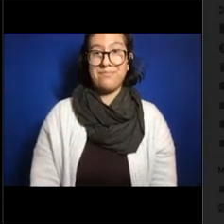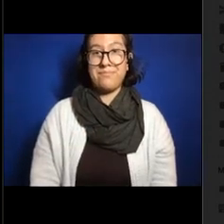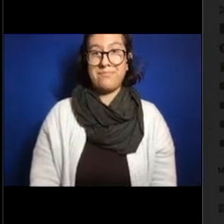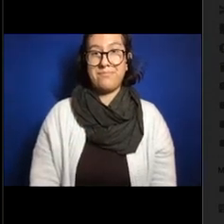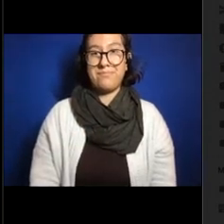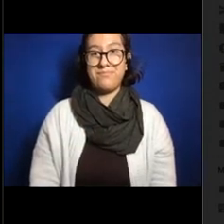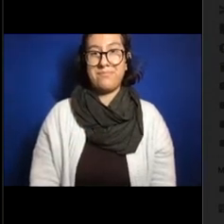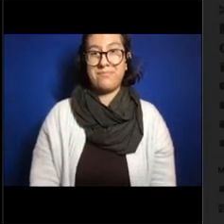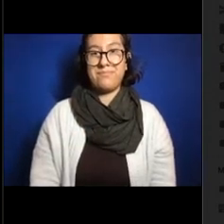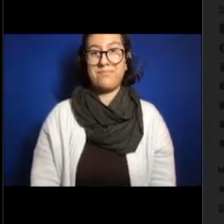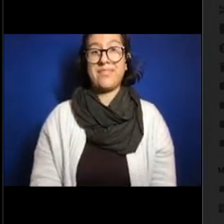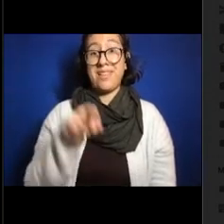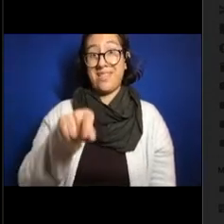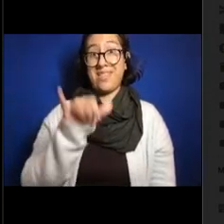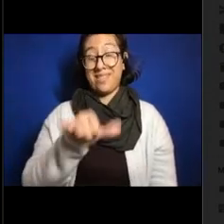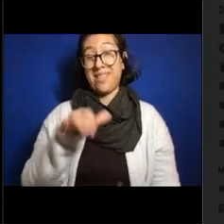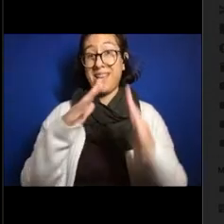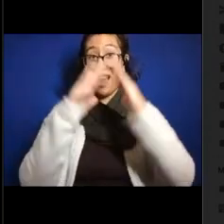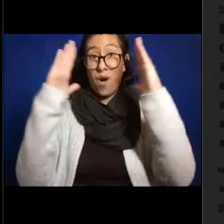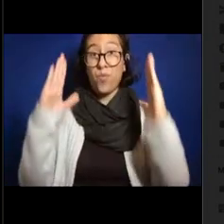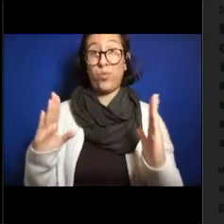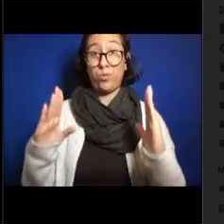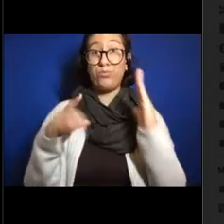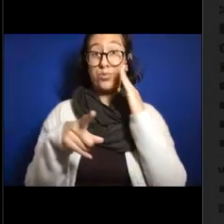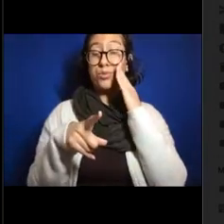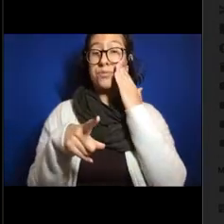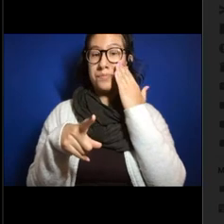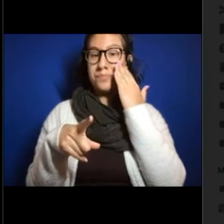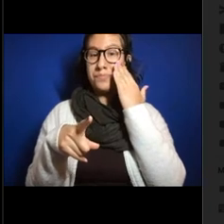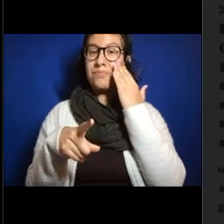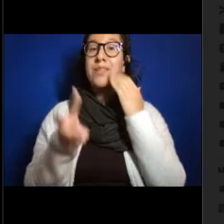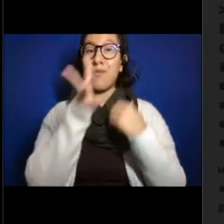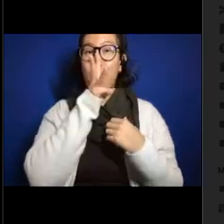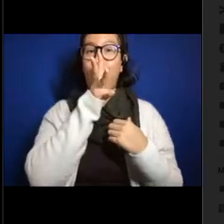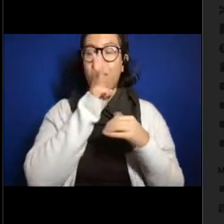So, that house had some flooding damage